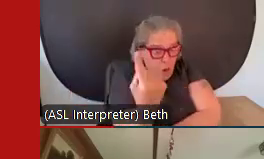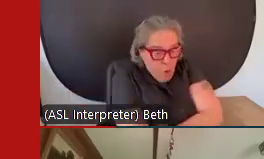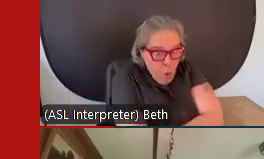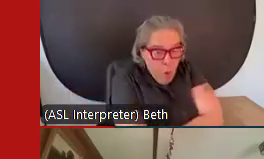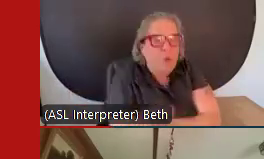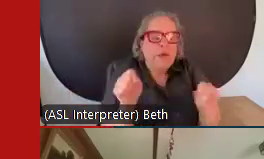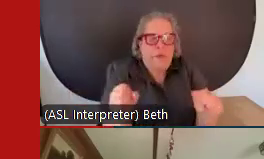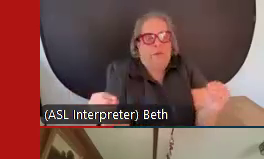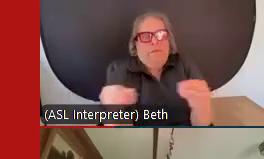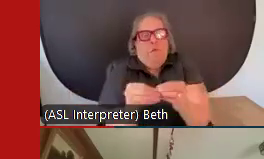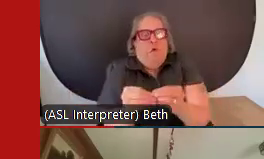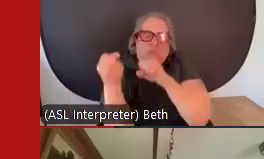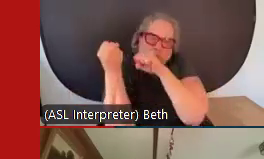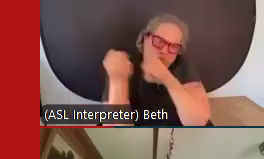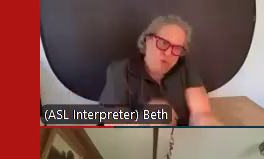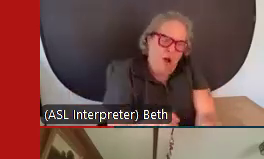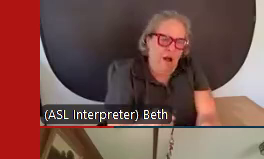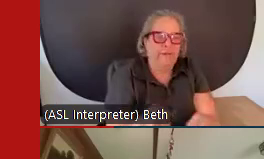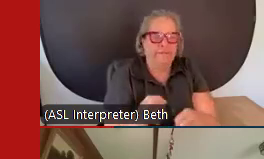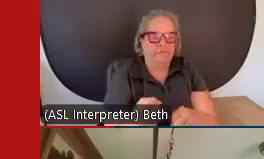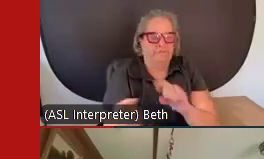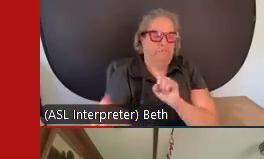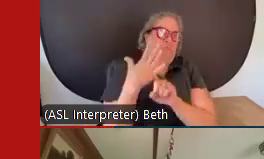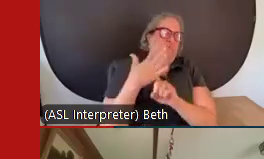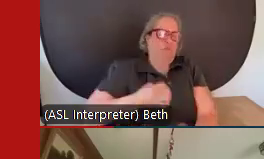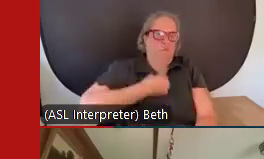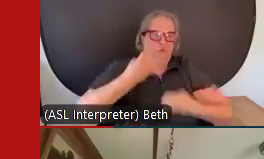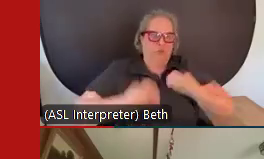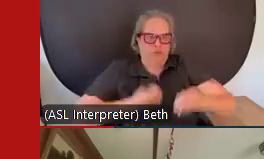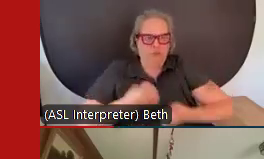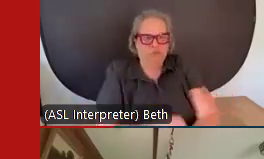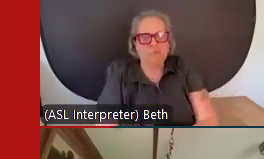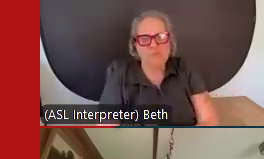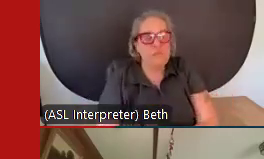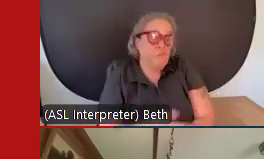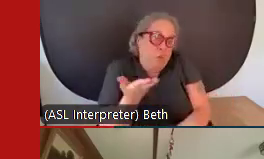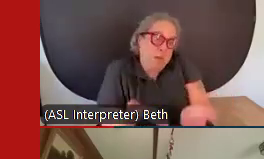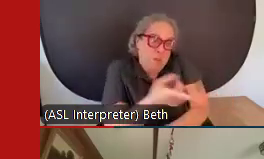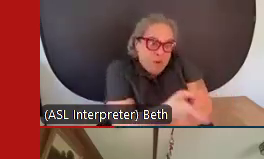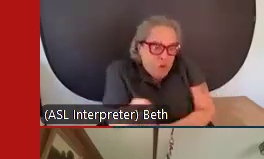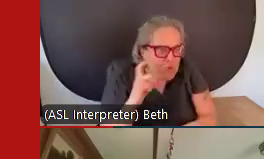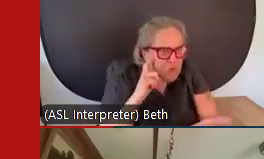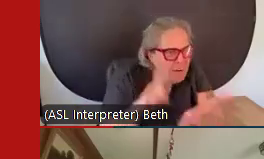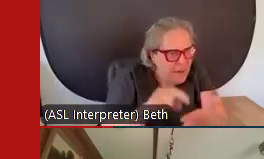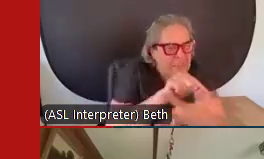So again, reflect a little bit about how some of these different emotions might be personally impacting you.